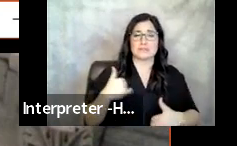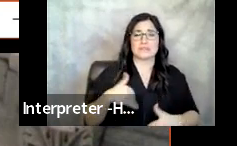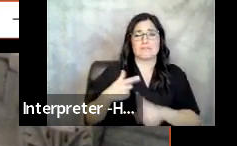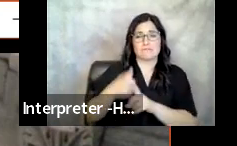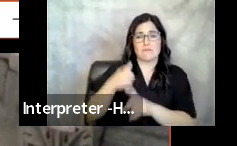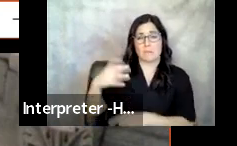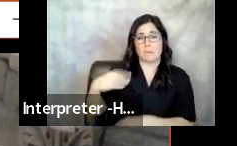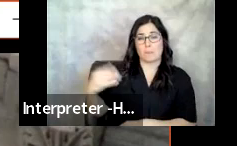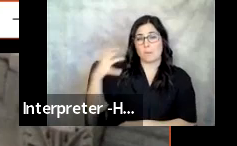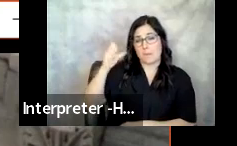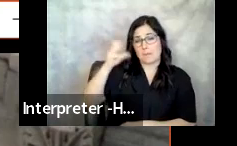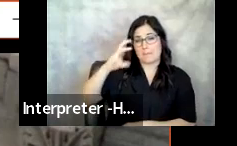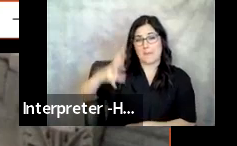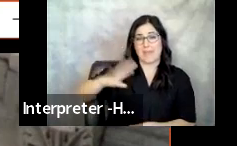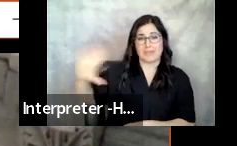Crawford, the man who who sculpted this.